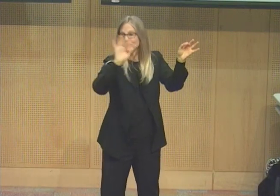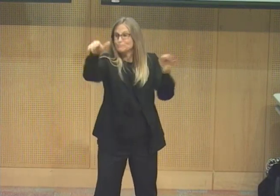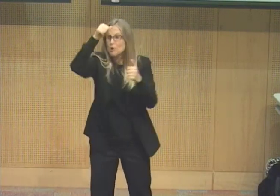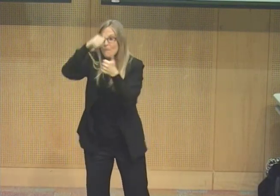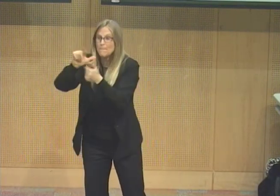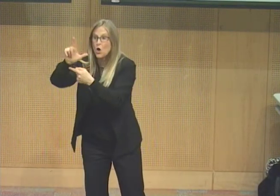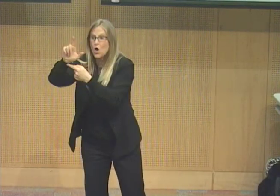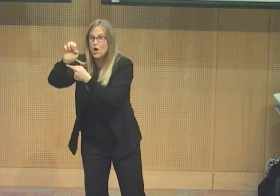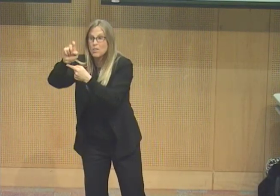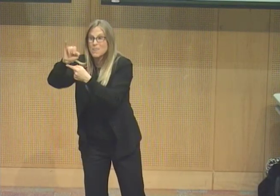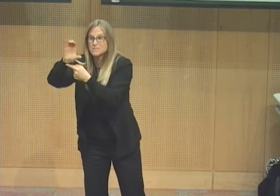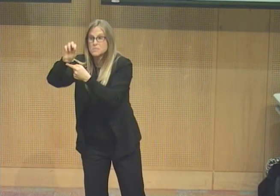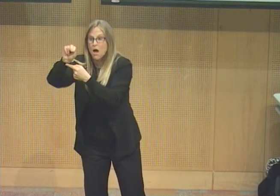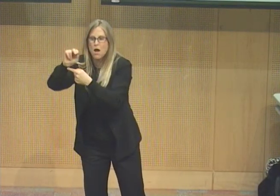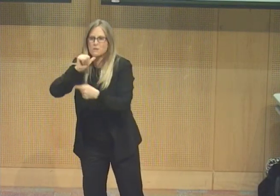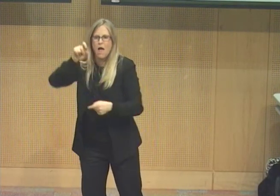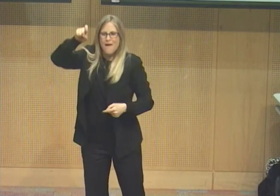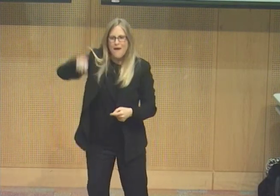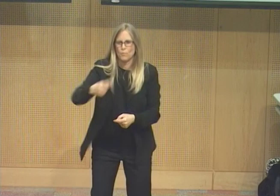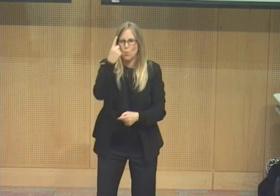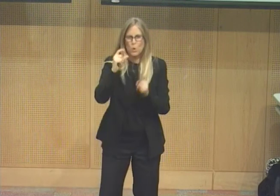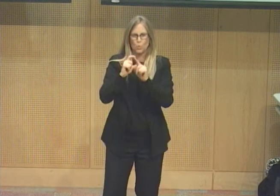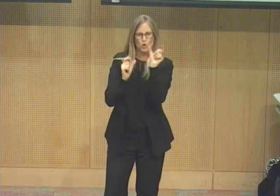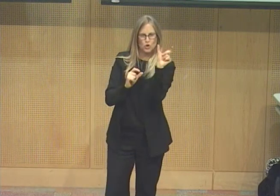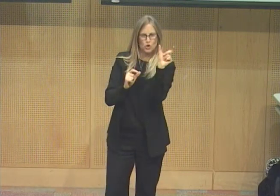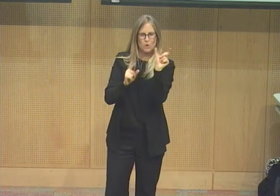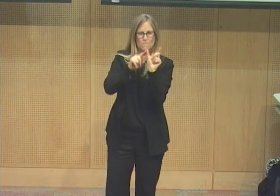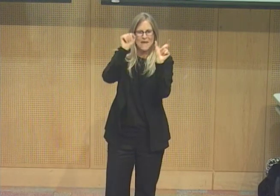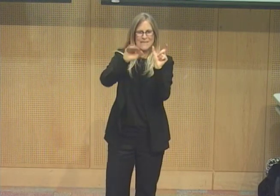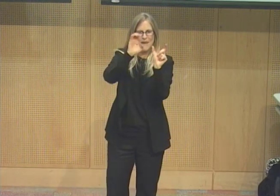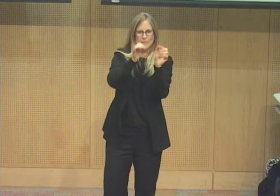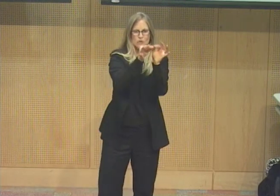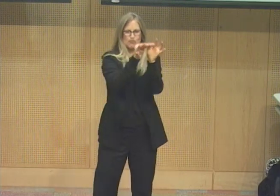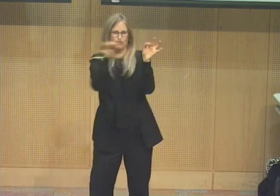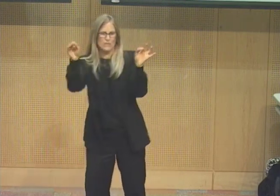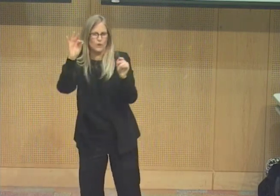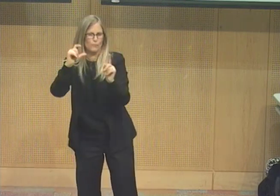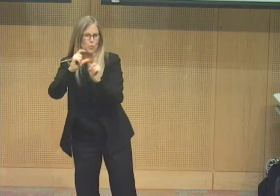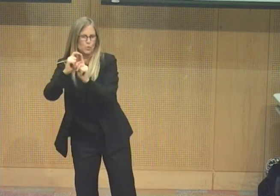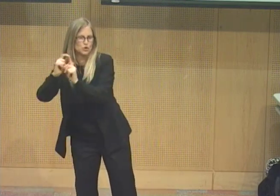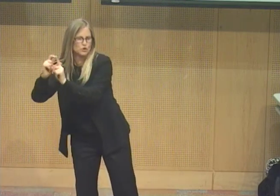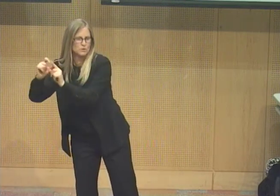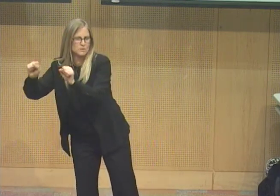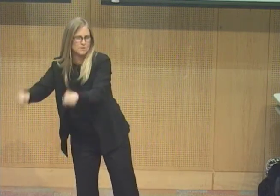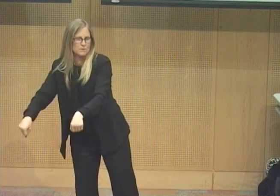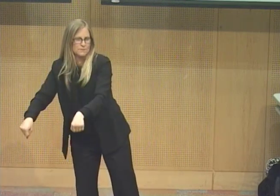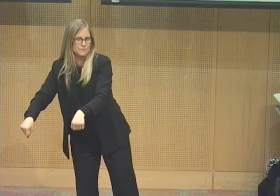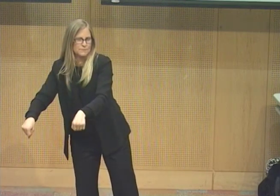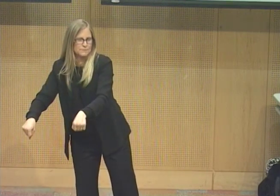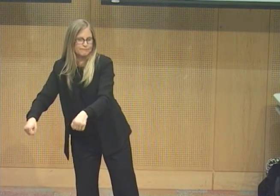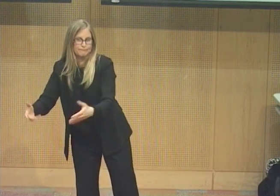But some lexical choices needed to be linked together. So not every single word was able to be counted.